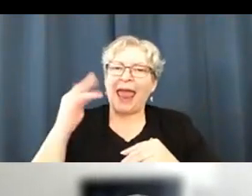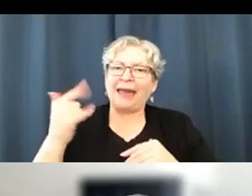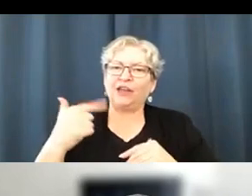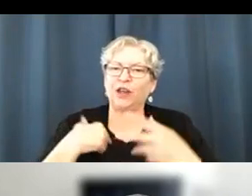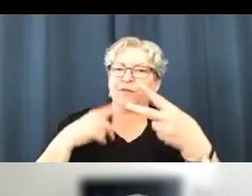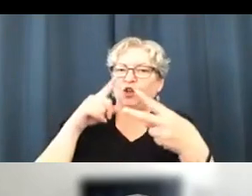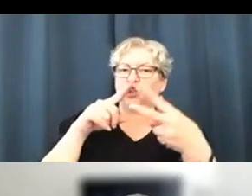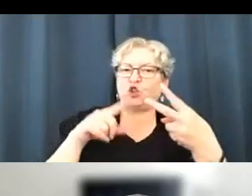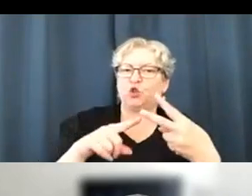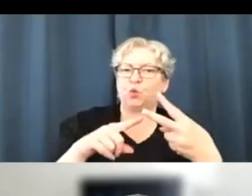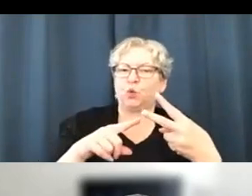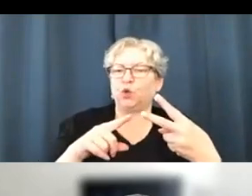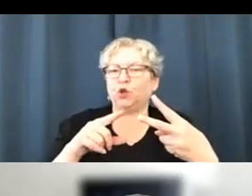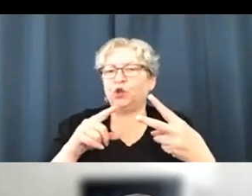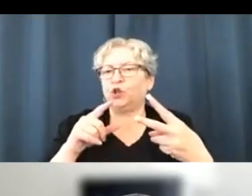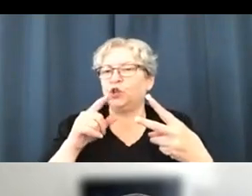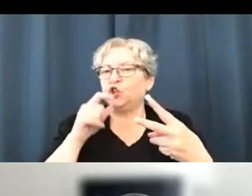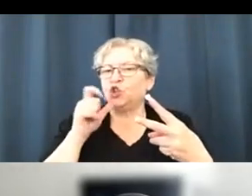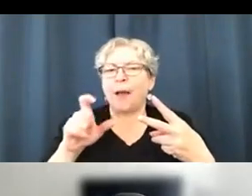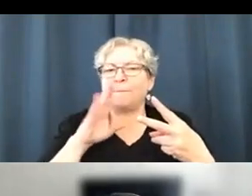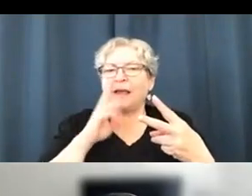they should not be visually used